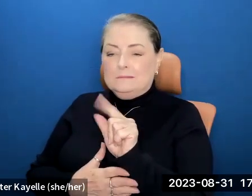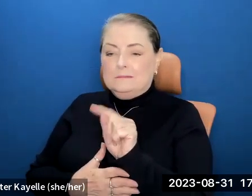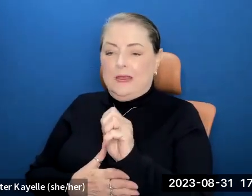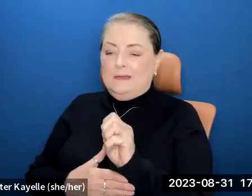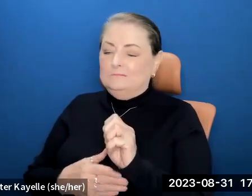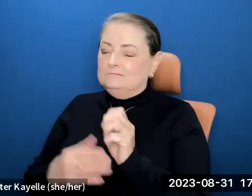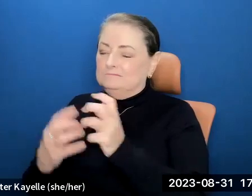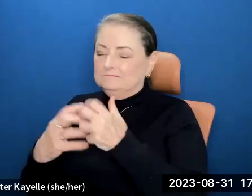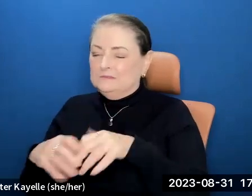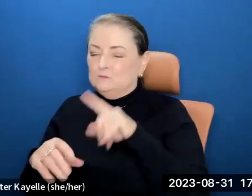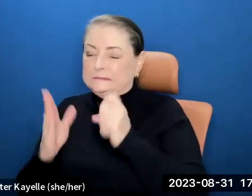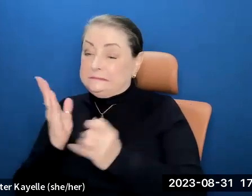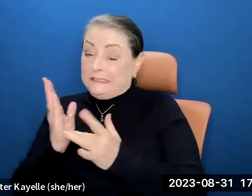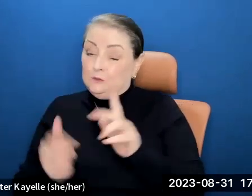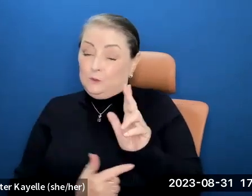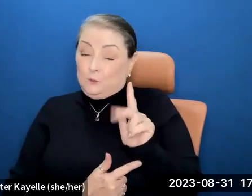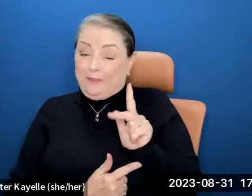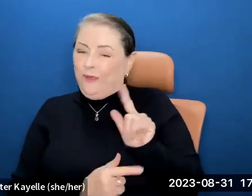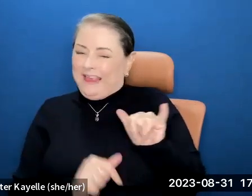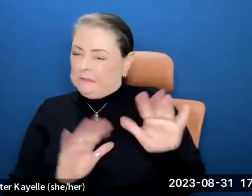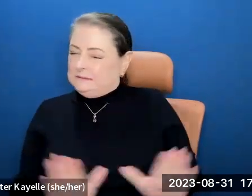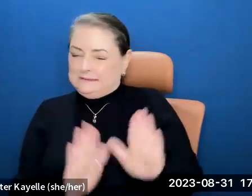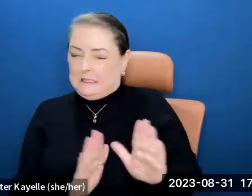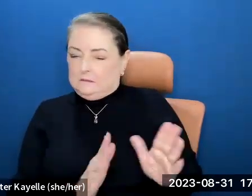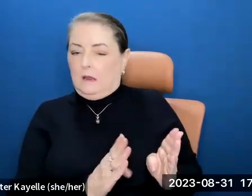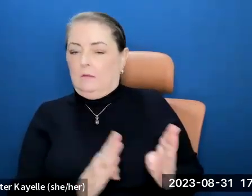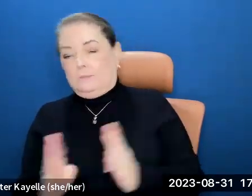was actually technically the 23rd but it was a Sunday so it was July 24th when that came around